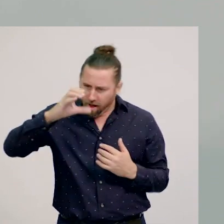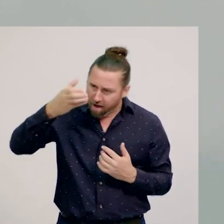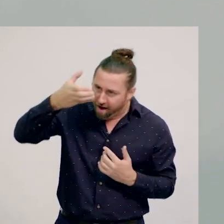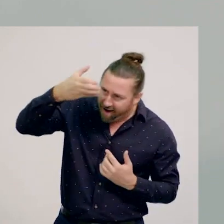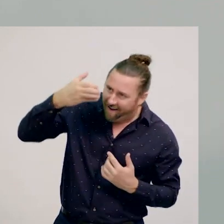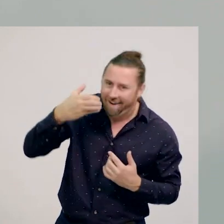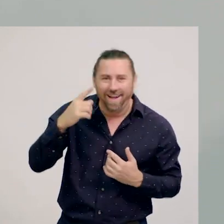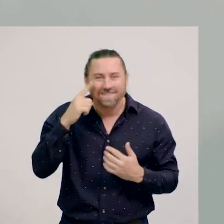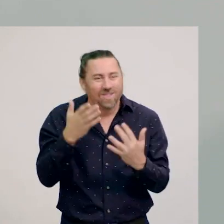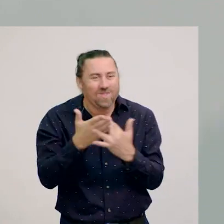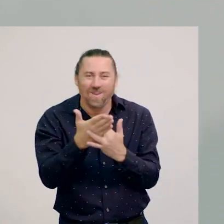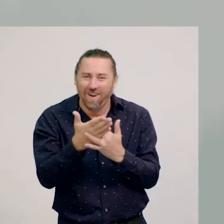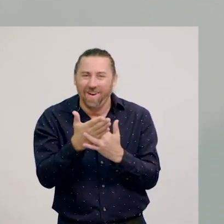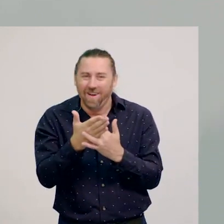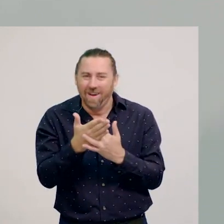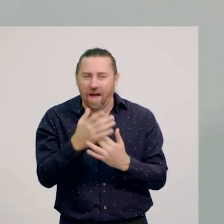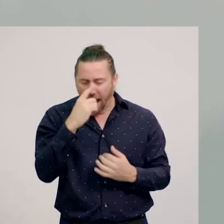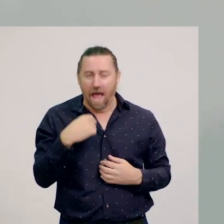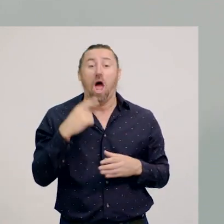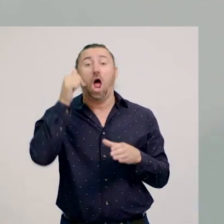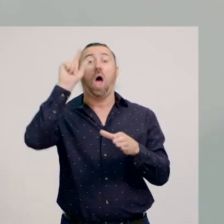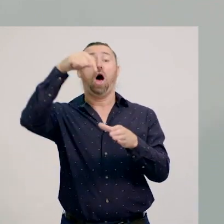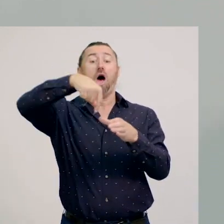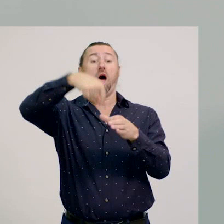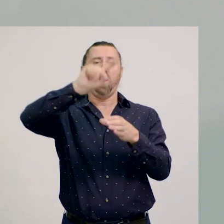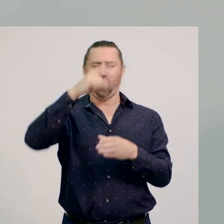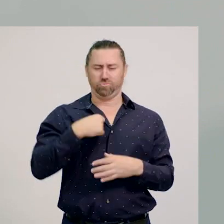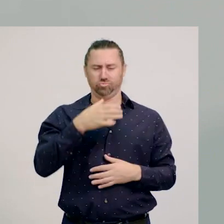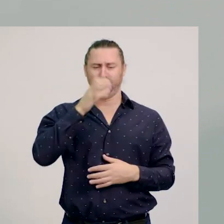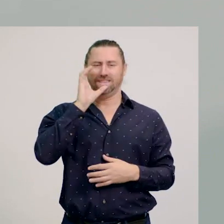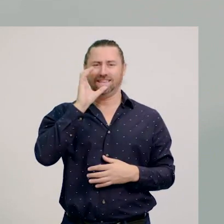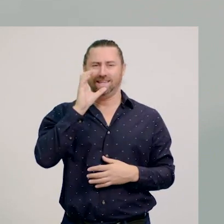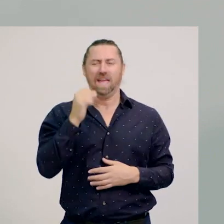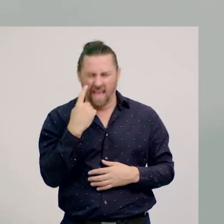So we can see what we’re drinking, and it’s easy to keep it clean,